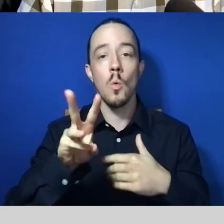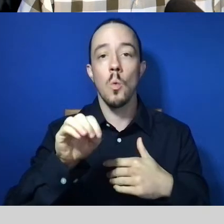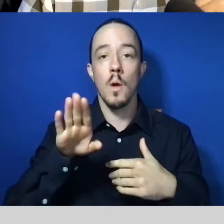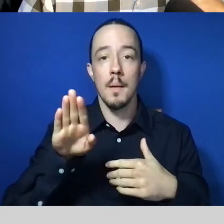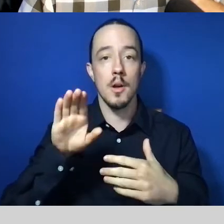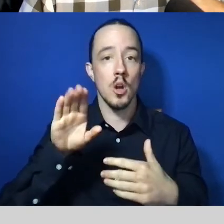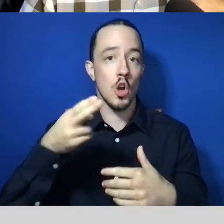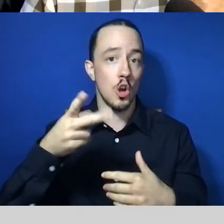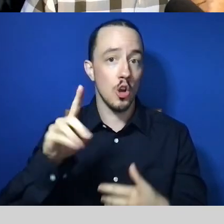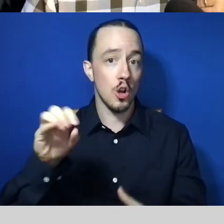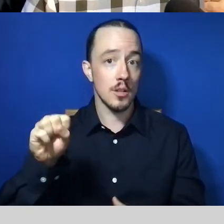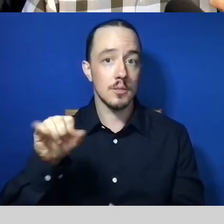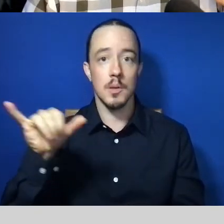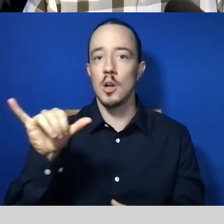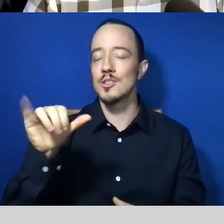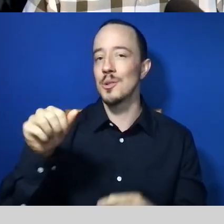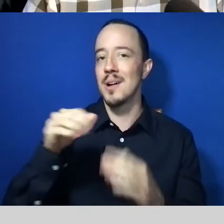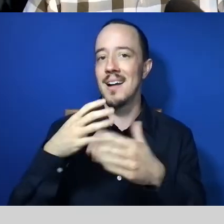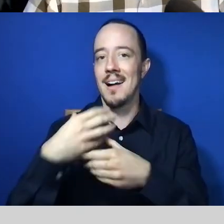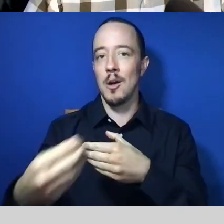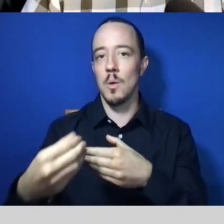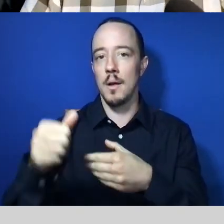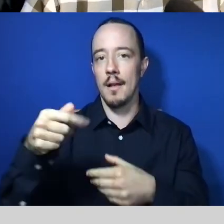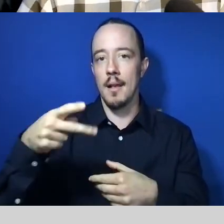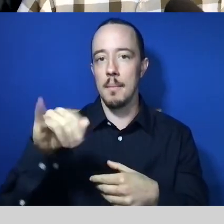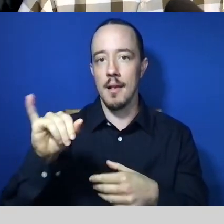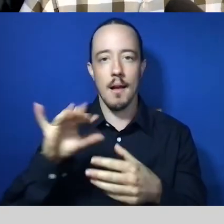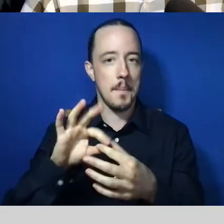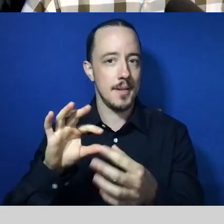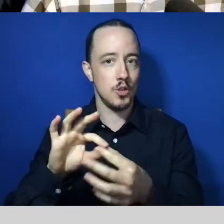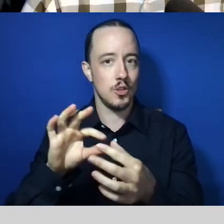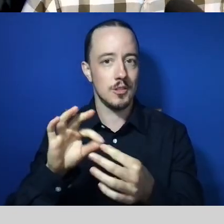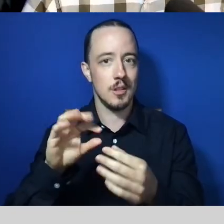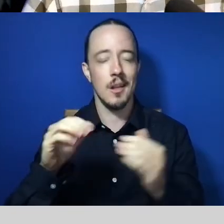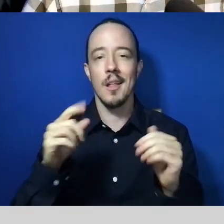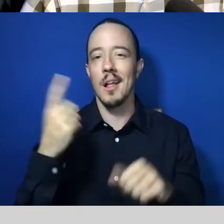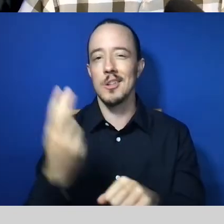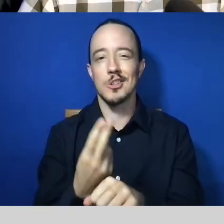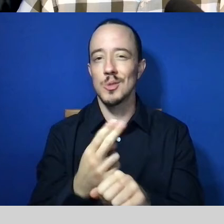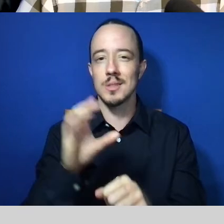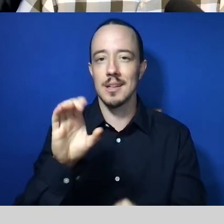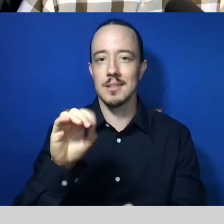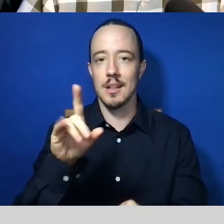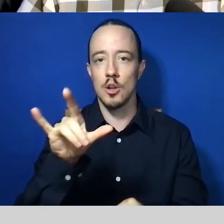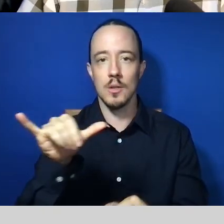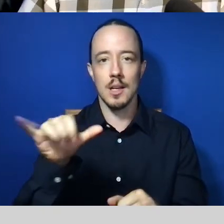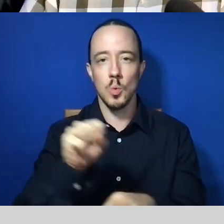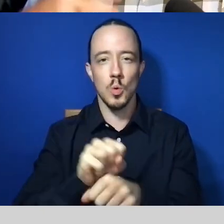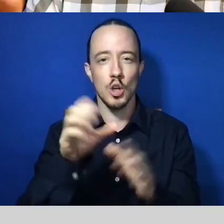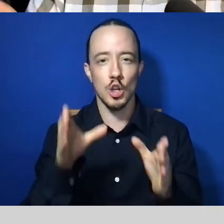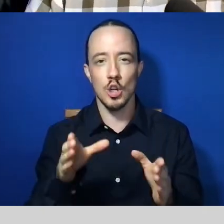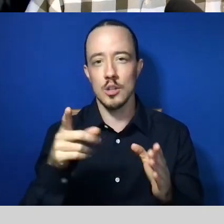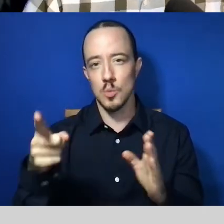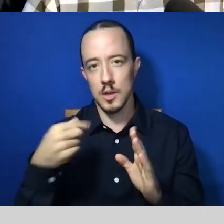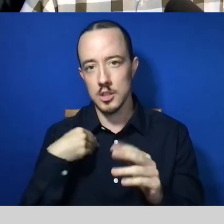using the API. And that was all done just with Celery workers periodically looking at the data, understanding if there was a session coming up,